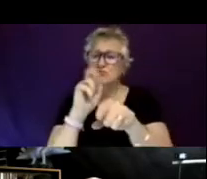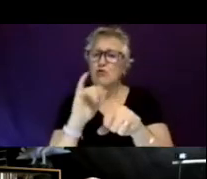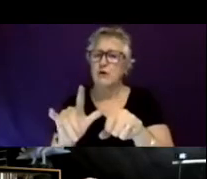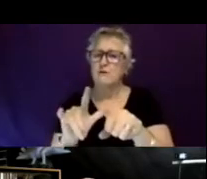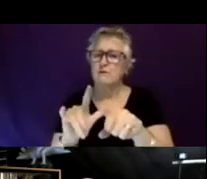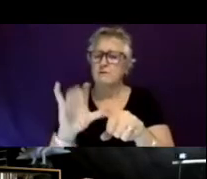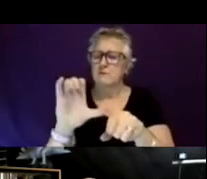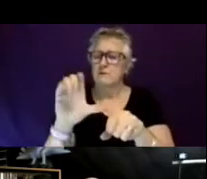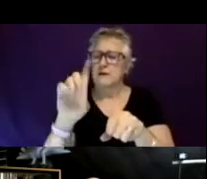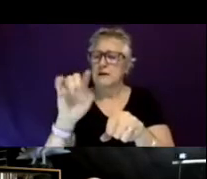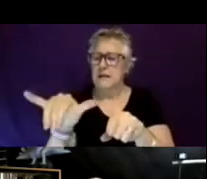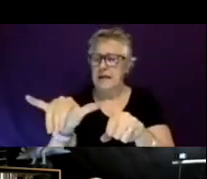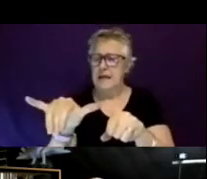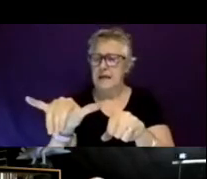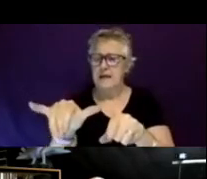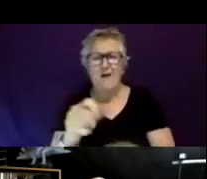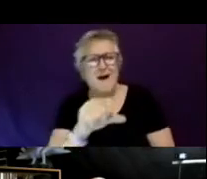I love this! That's nice!